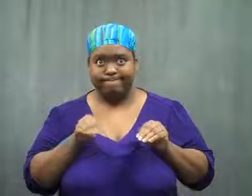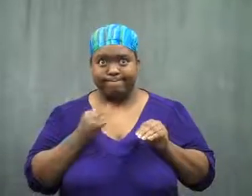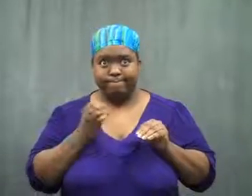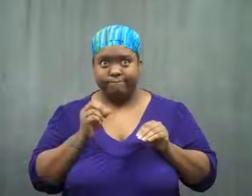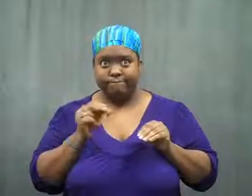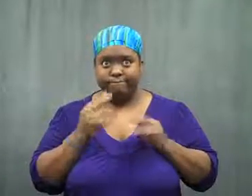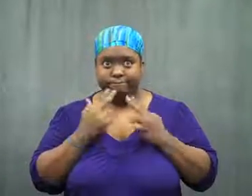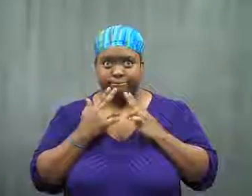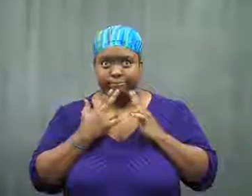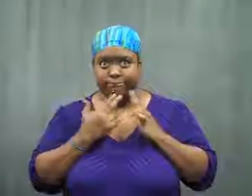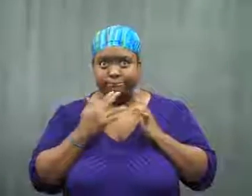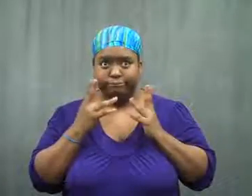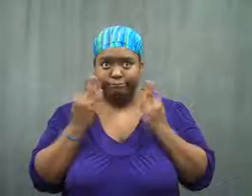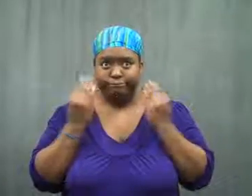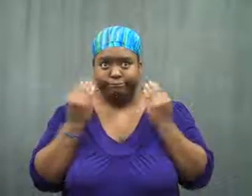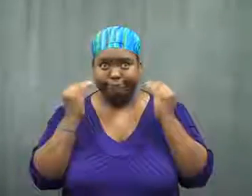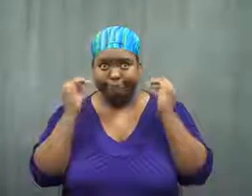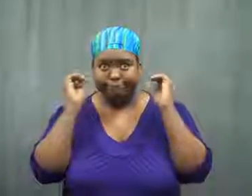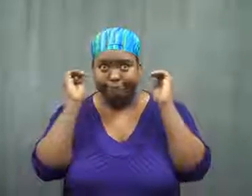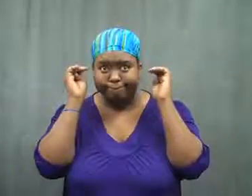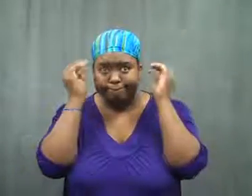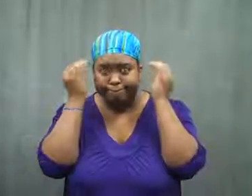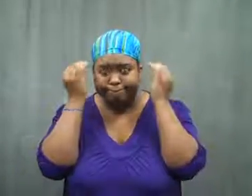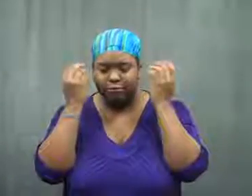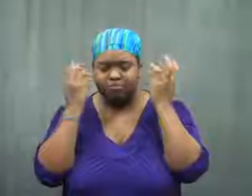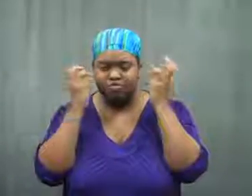He just sat there looking so cute with his ears.